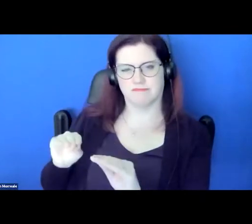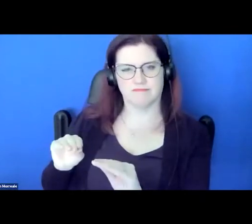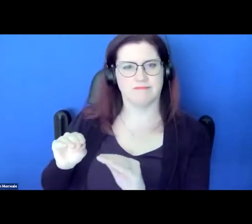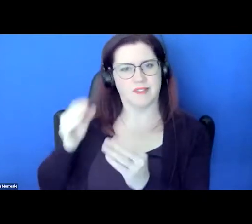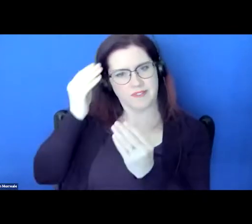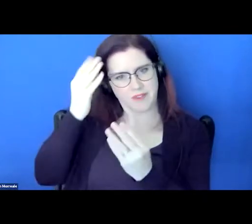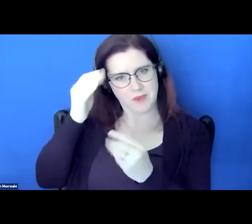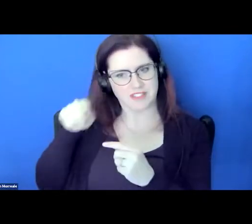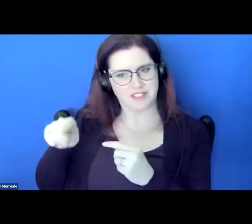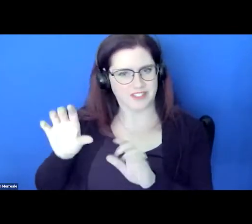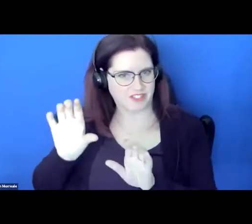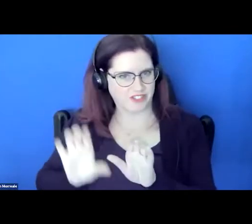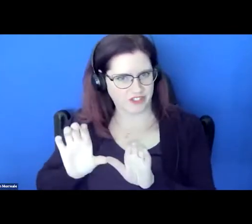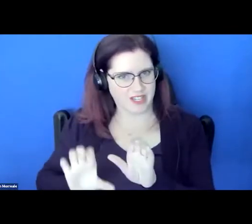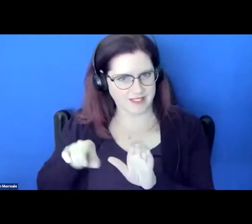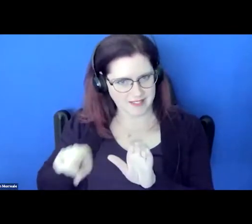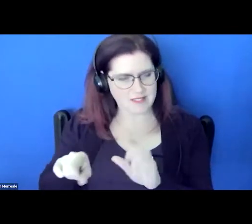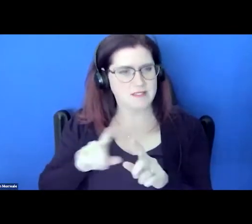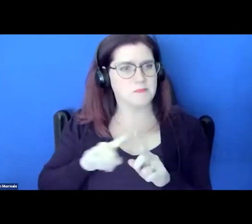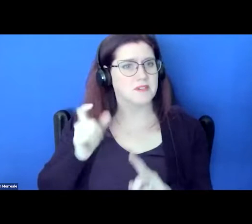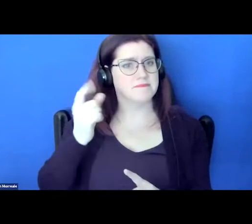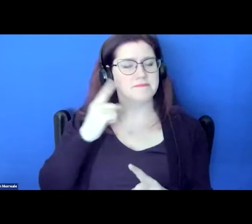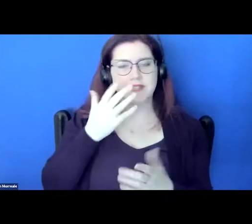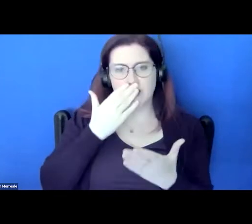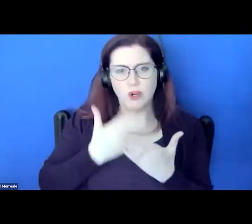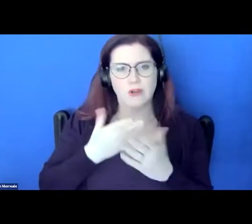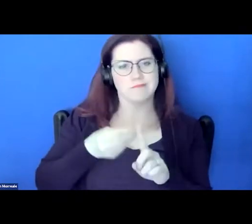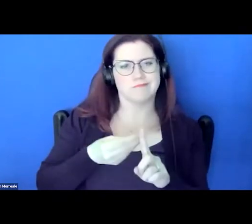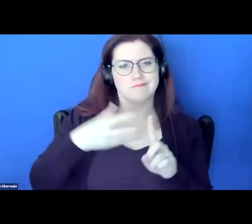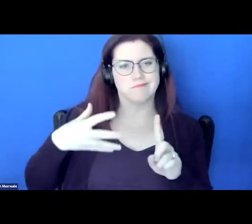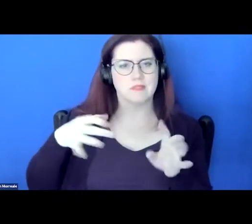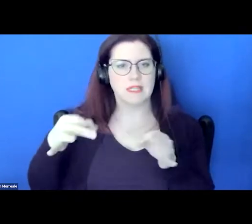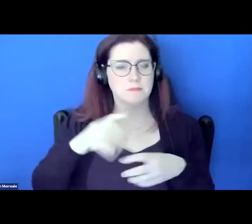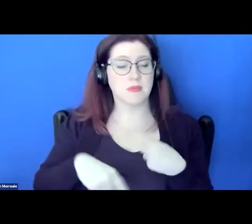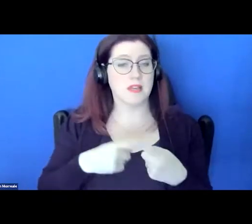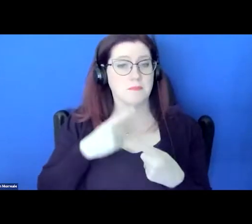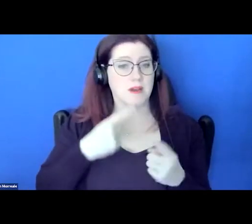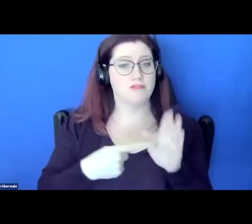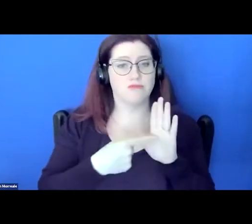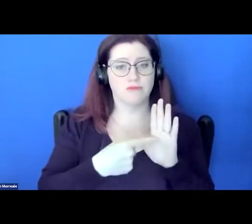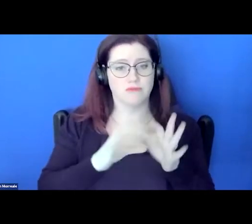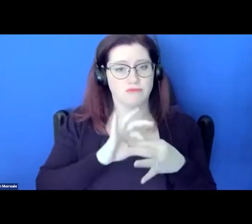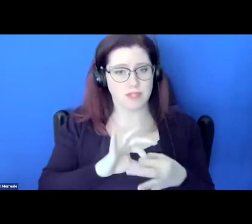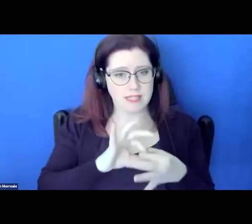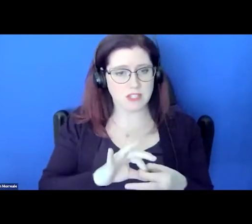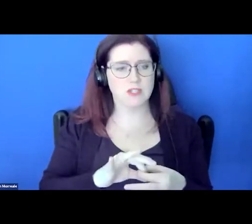but it's really good about explaining the relationship and also provides a lot of resources,